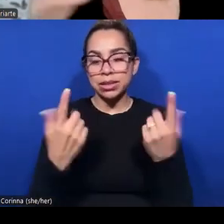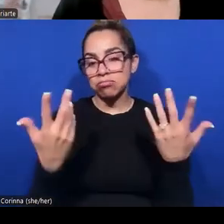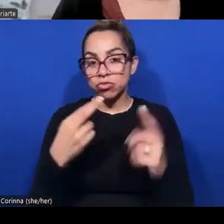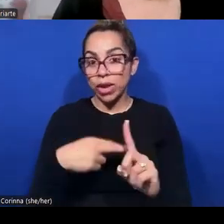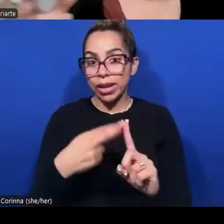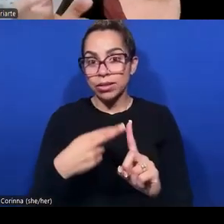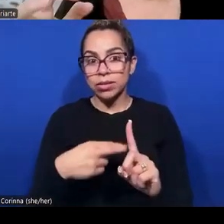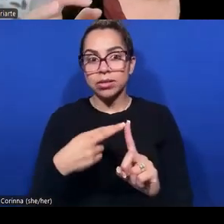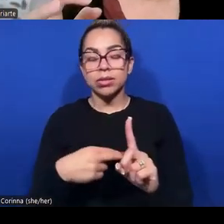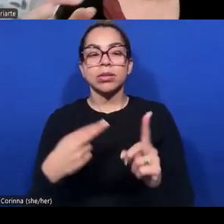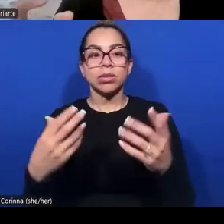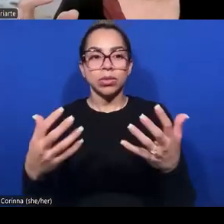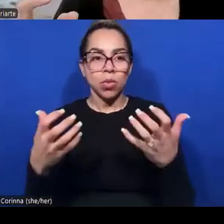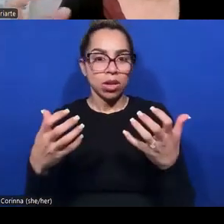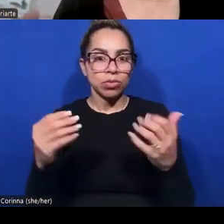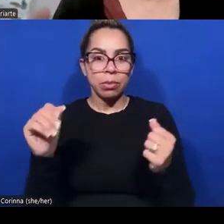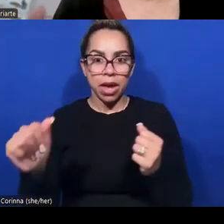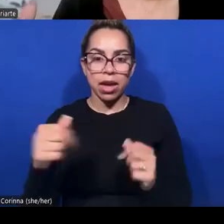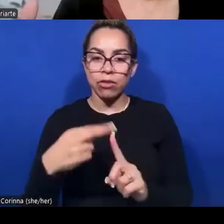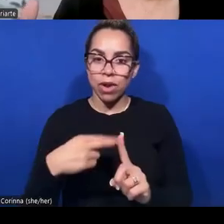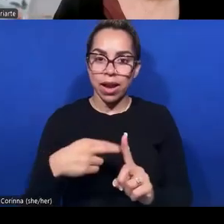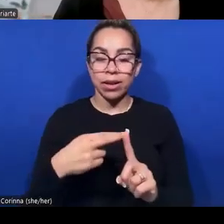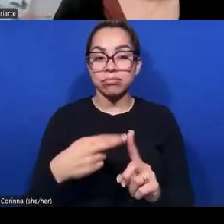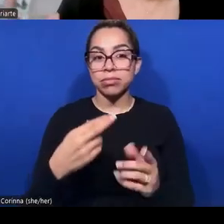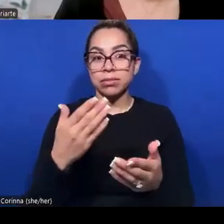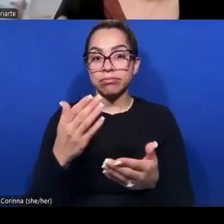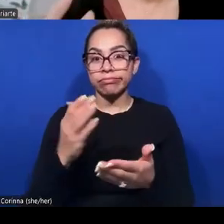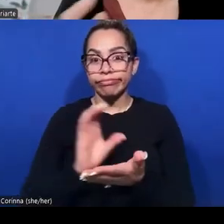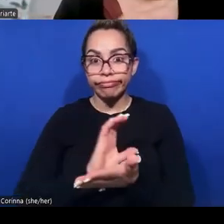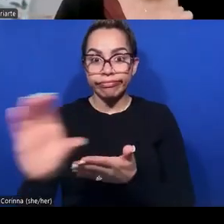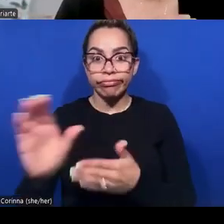and you want to pay your rent, some of it, or all of it from your CalAble money.